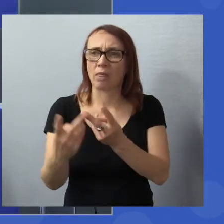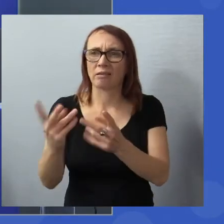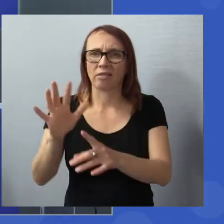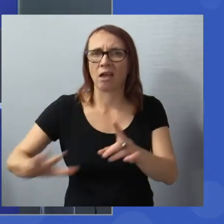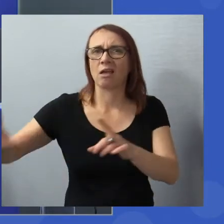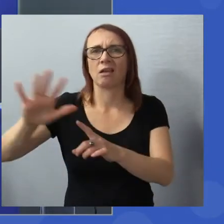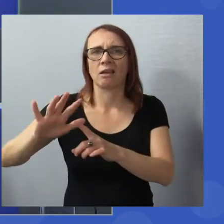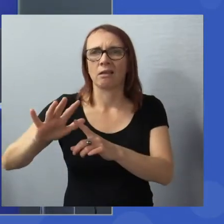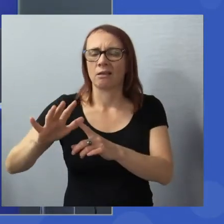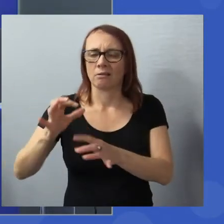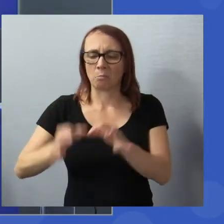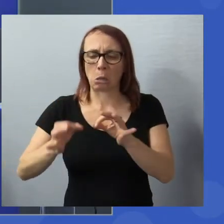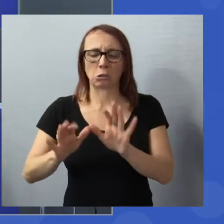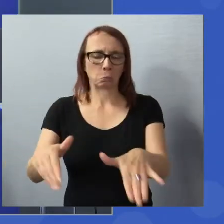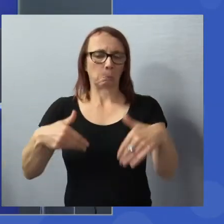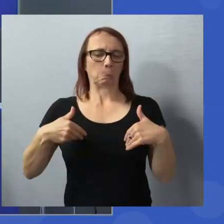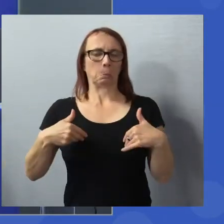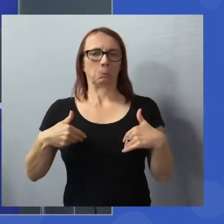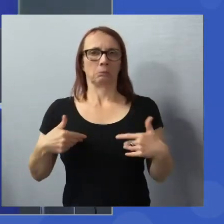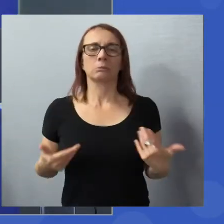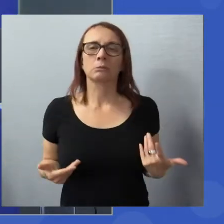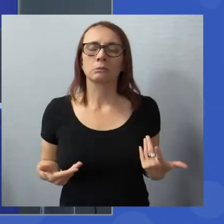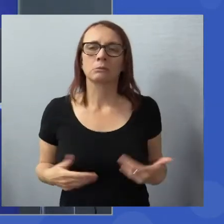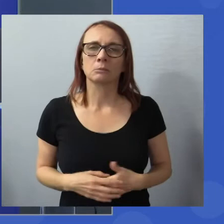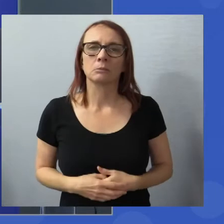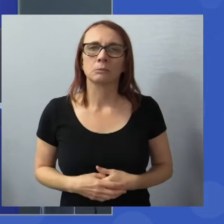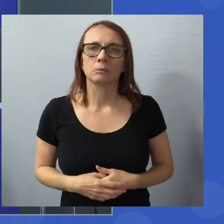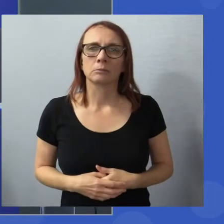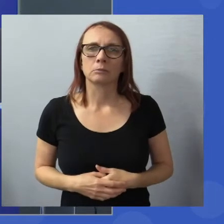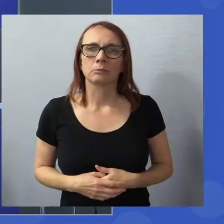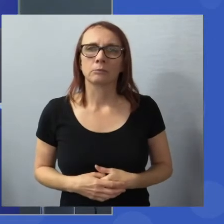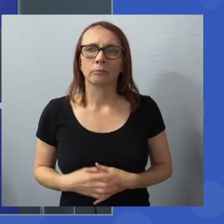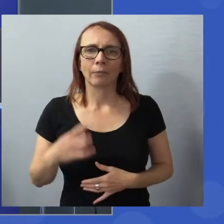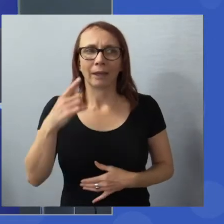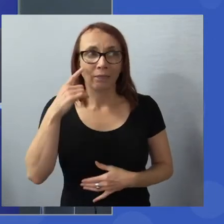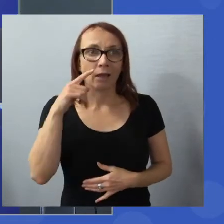where politicians really are very distant so I think that is an important